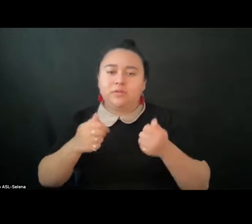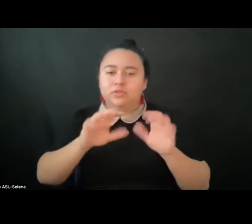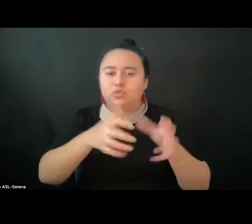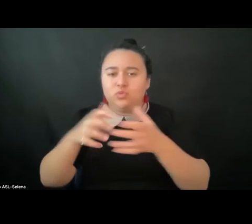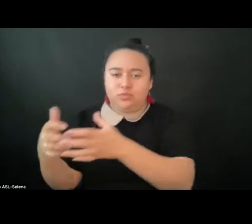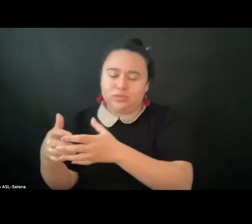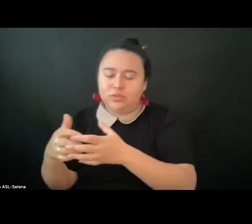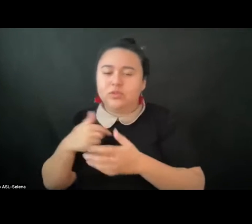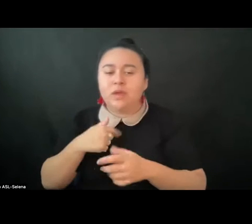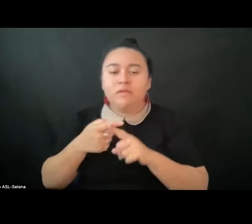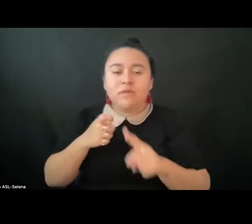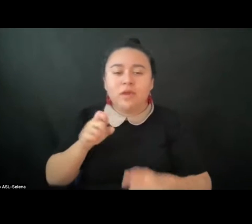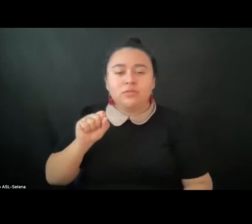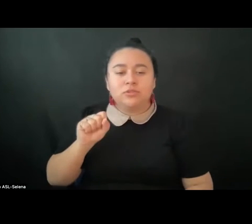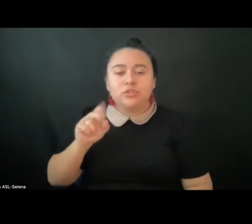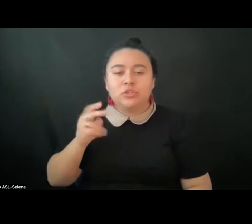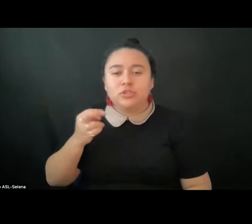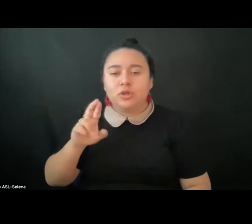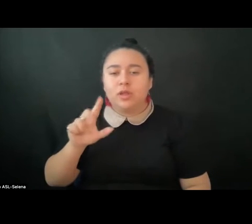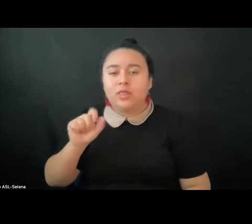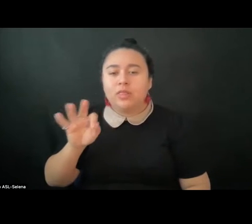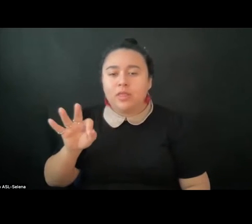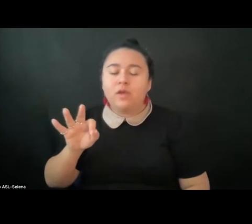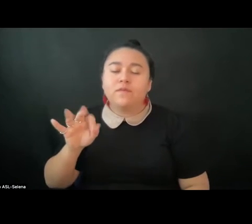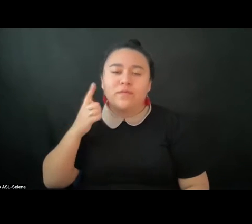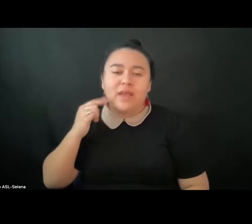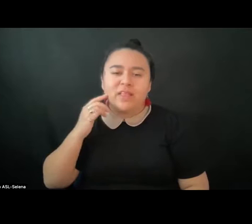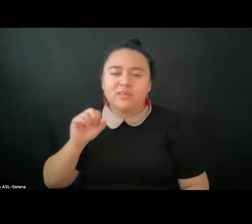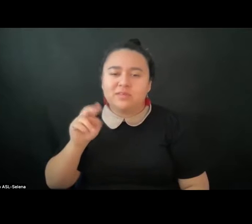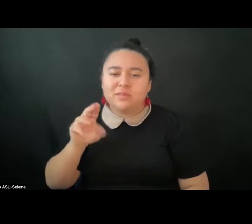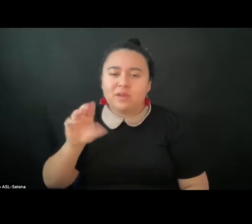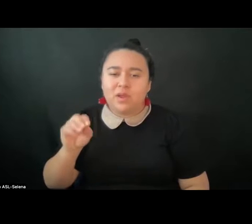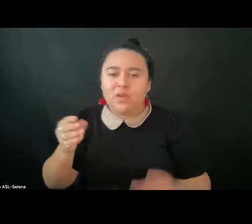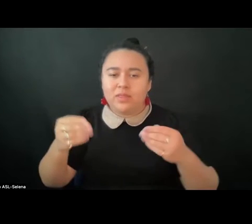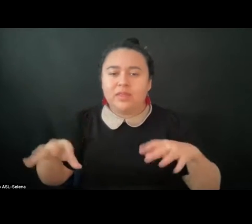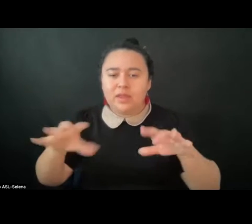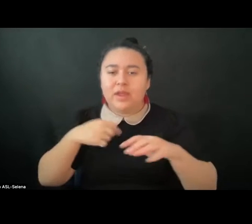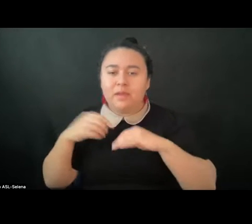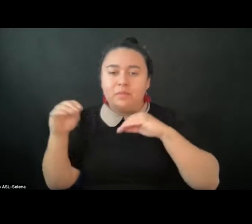I'm going from California, where I recently moved to escape Los Angeles and for a visual